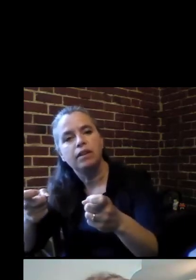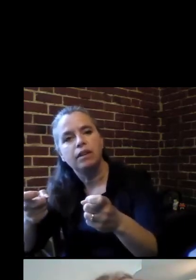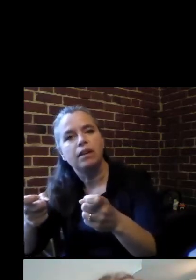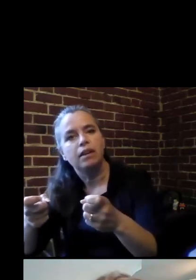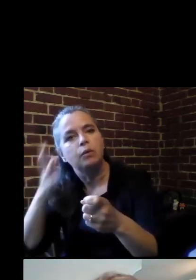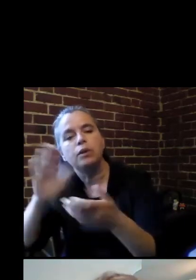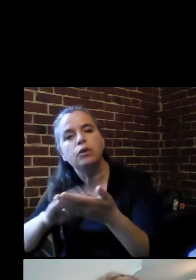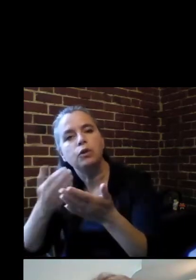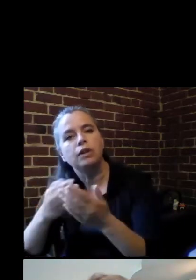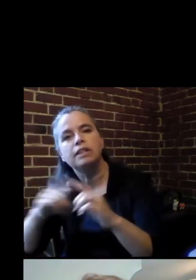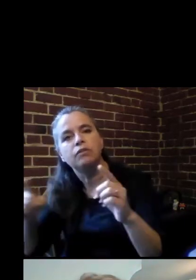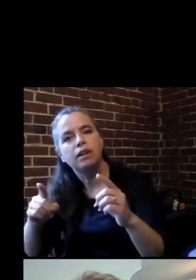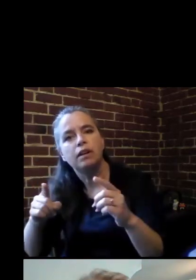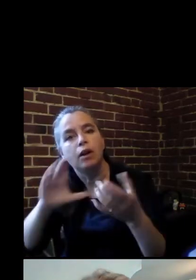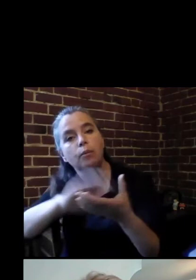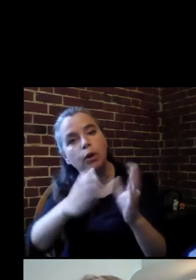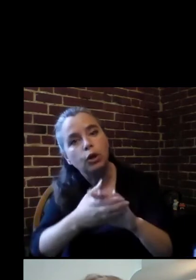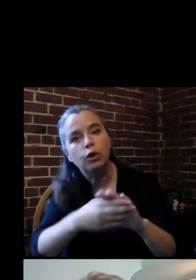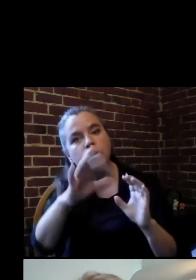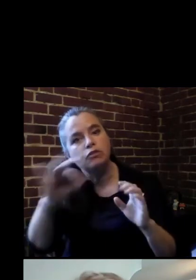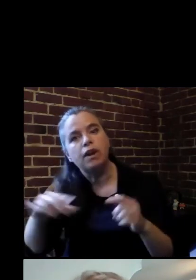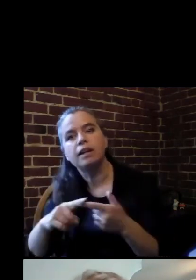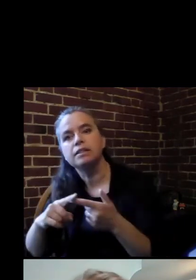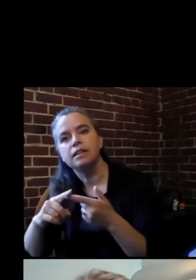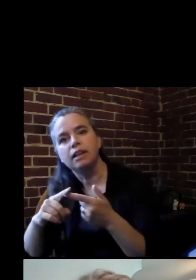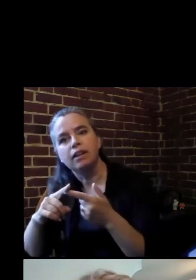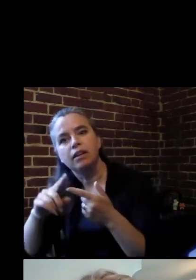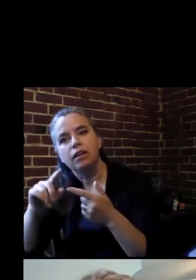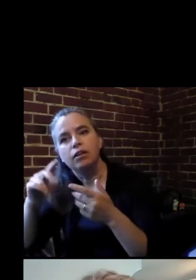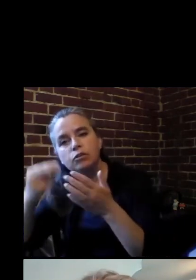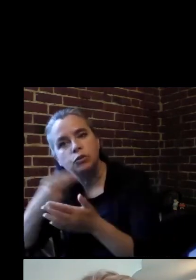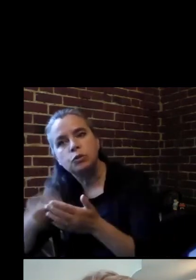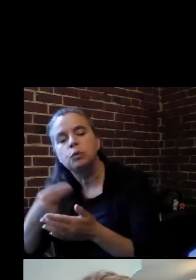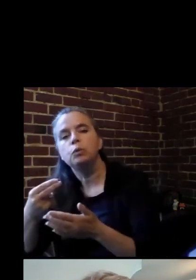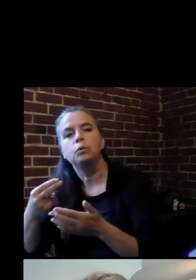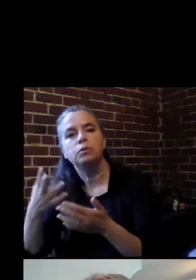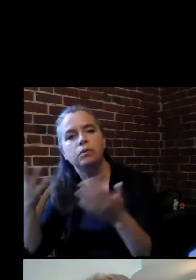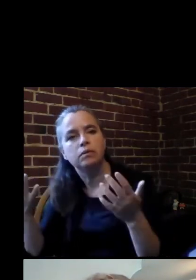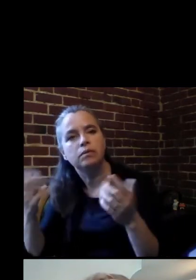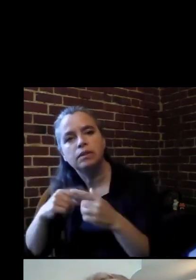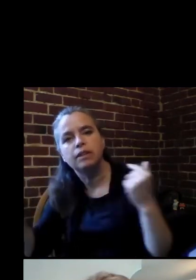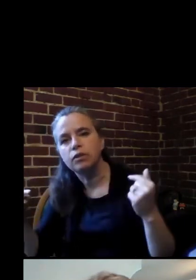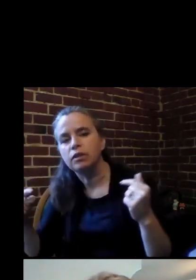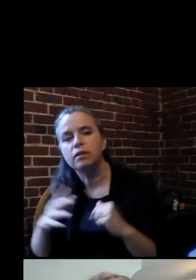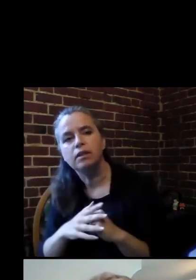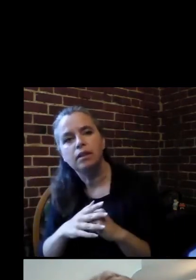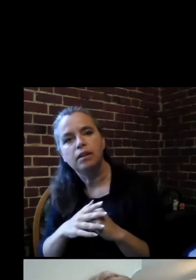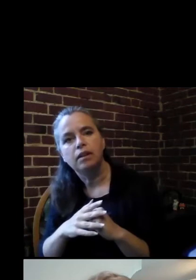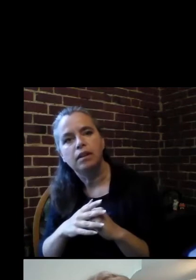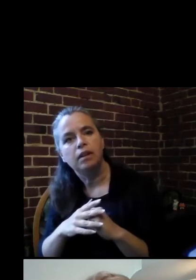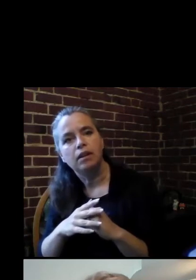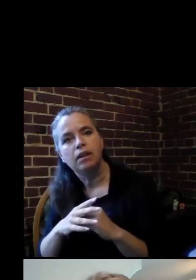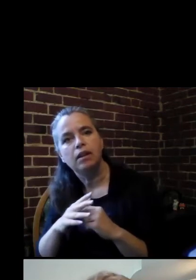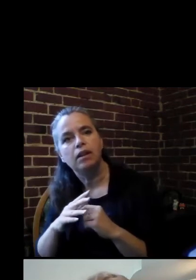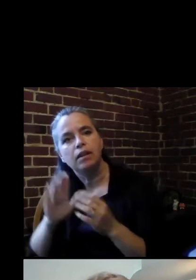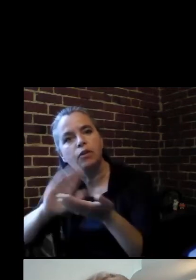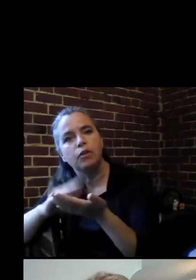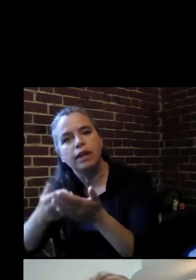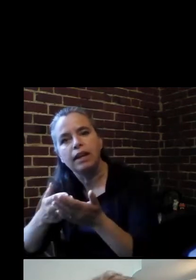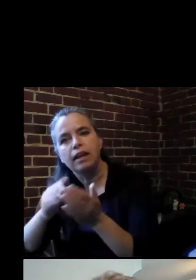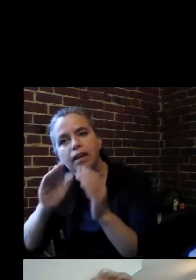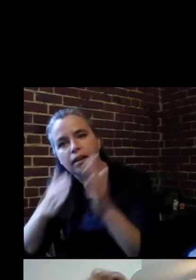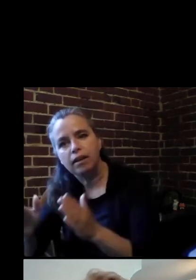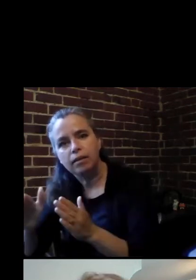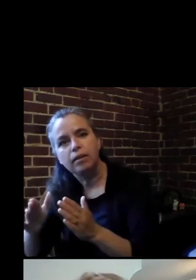Burger and fries, beef stew. All sorts of stuff. And so preparation is a key element to understanding past food culture.